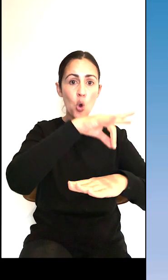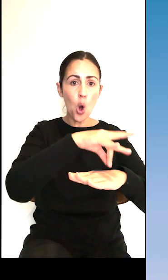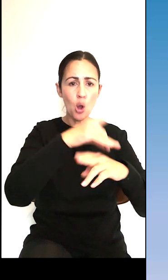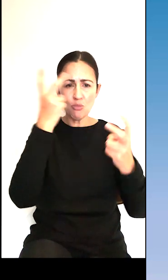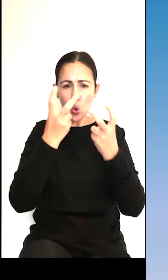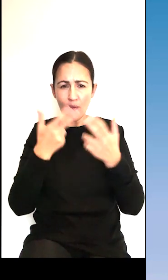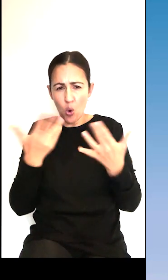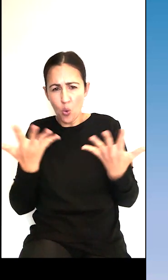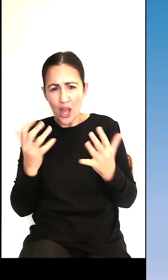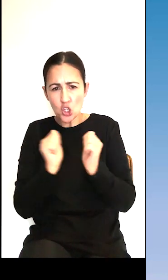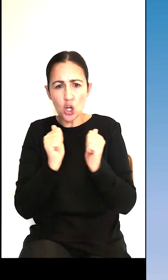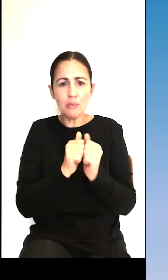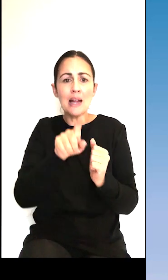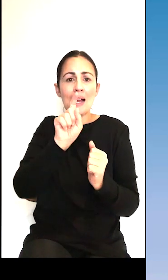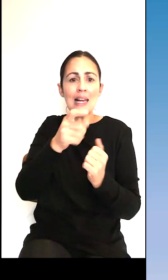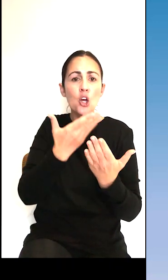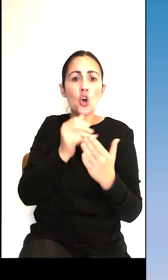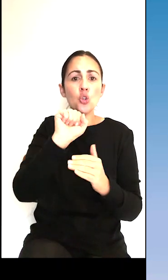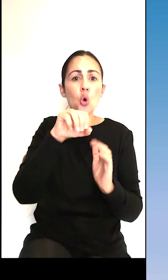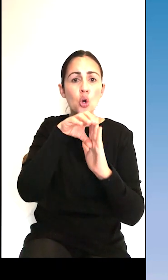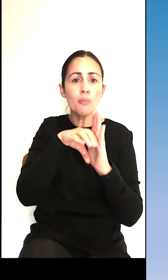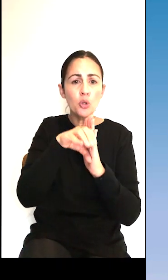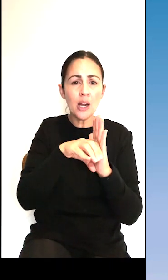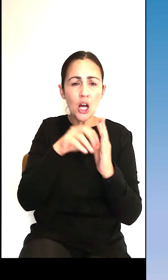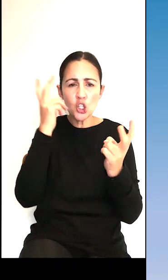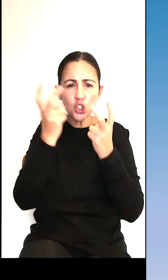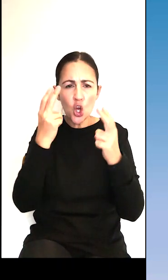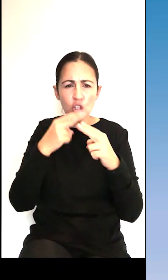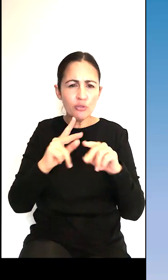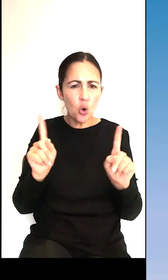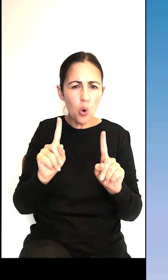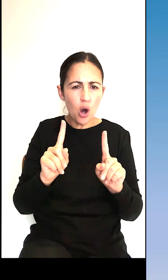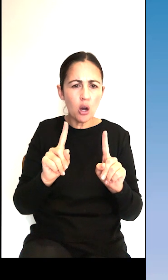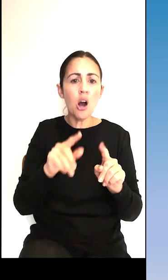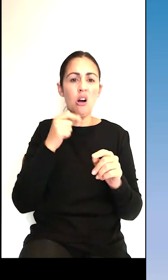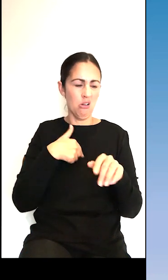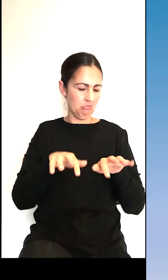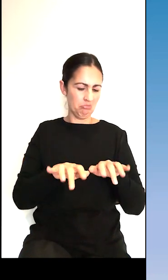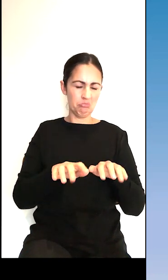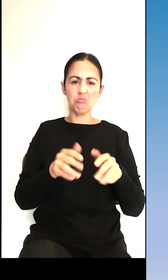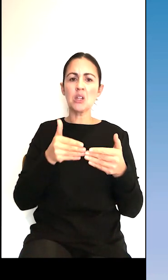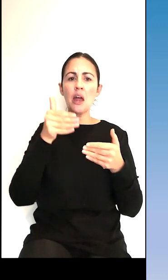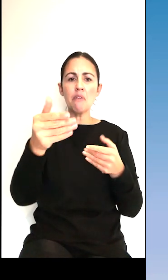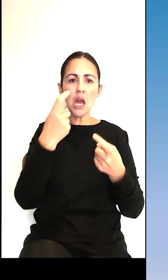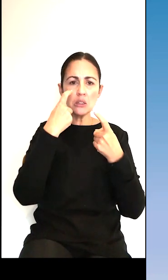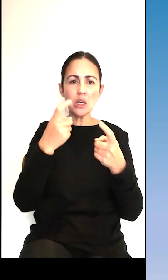for. Another thing I will mention is often there might be multiple pages or documents that you need to upload.